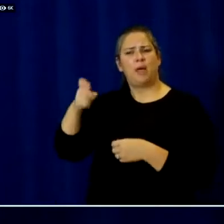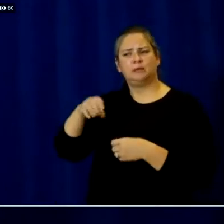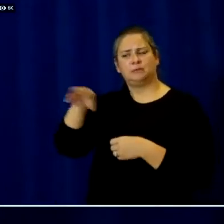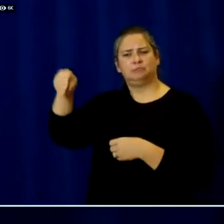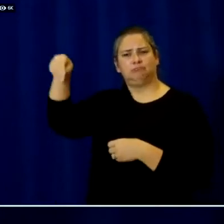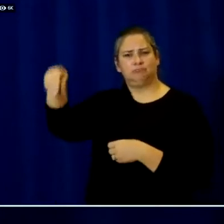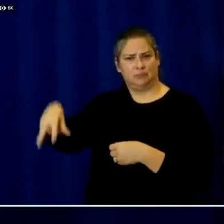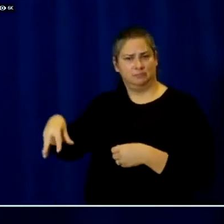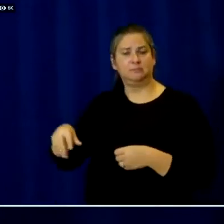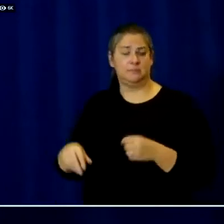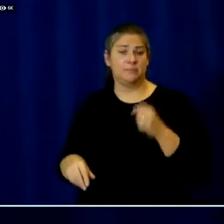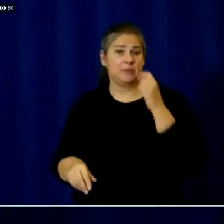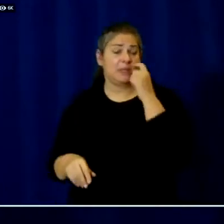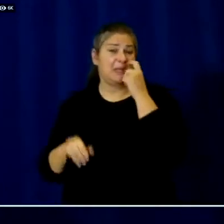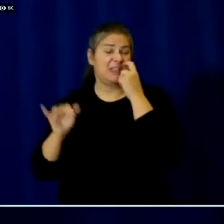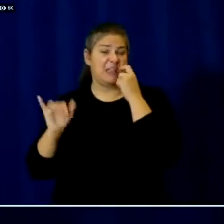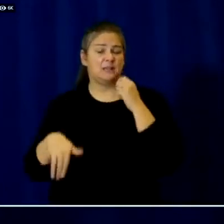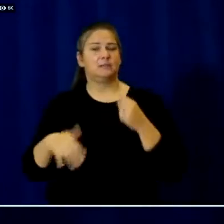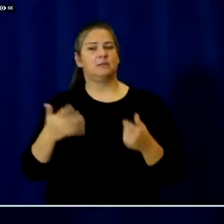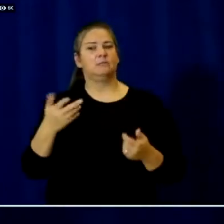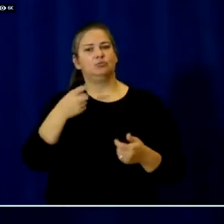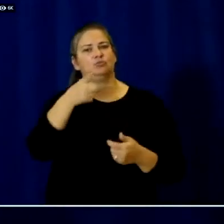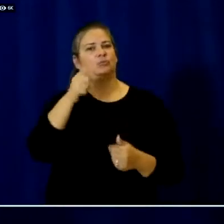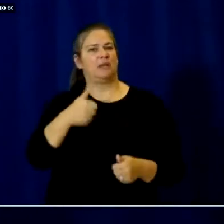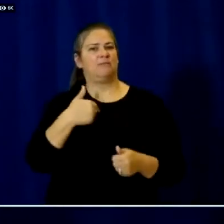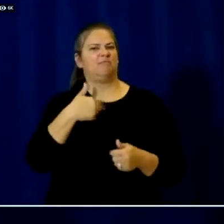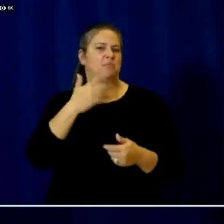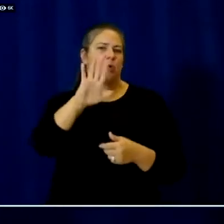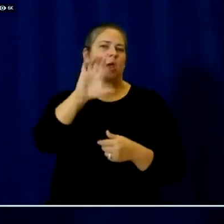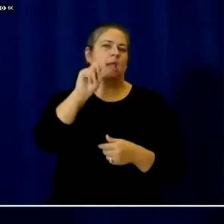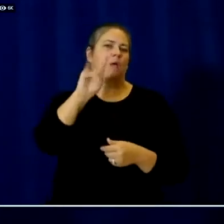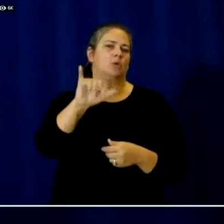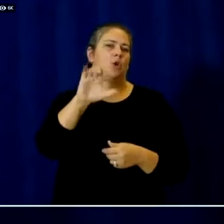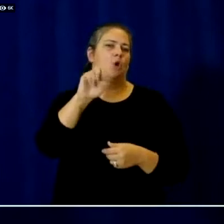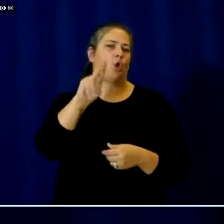the drop box available to you from your county clerk to give you some